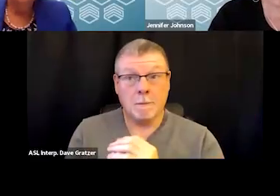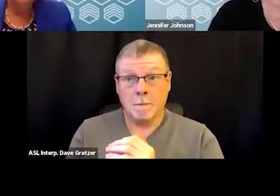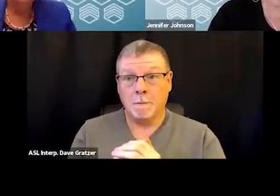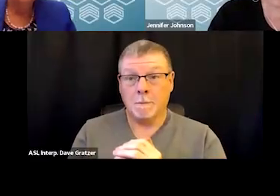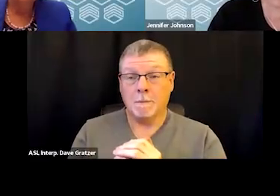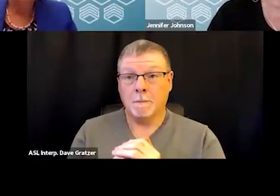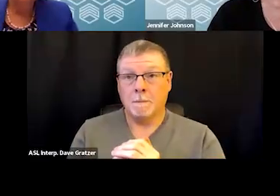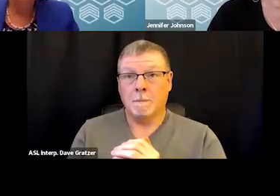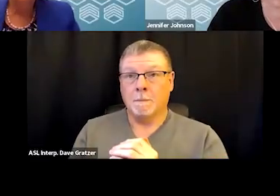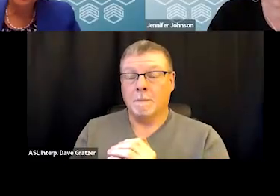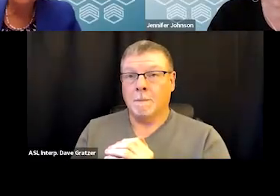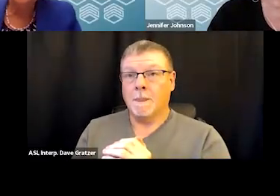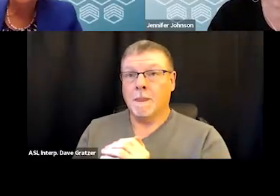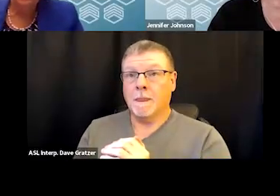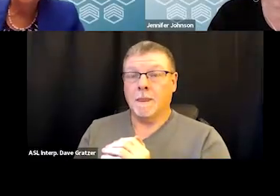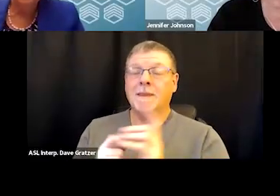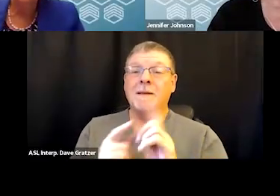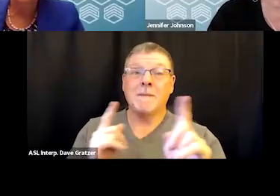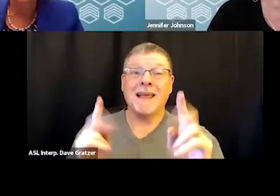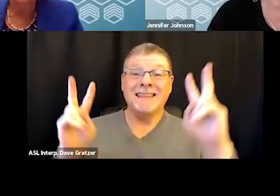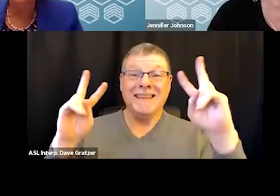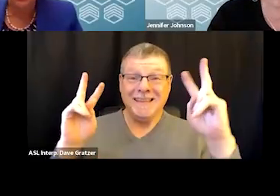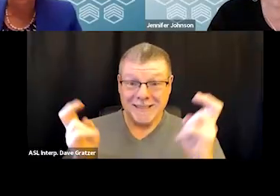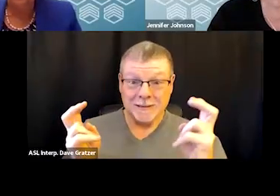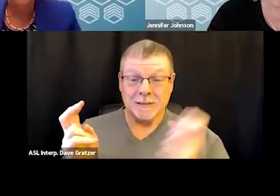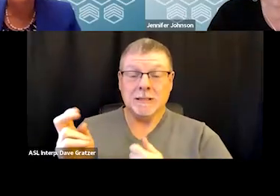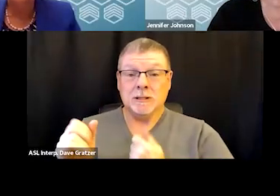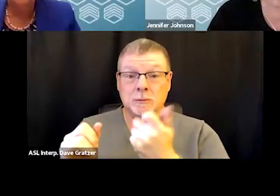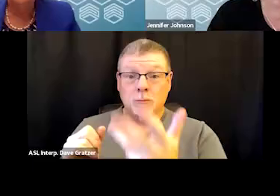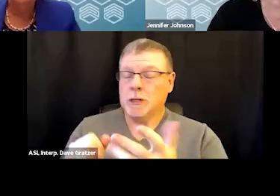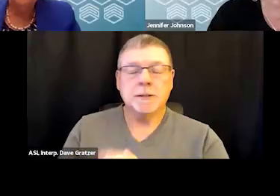Um, but the expression of a mental illness is not one thing, but many.